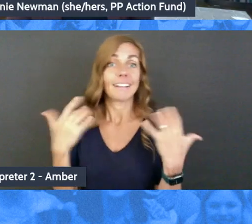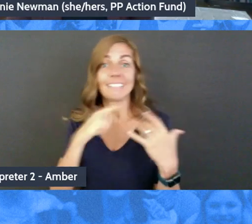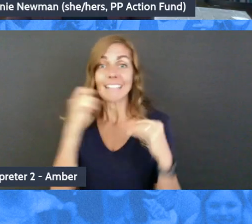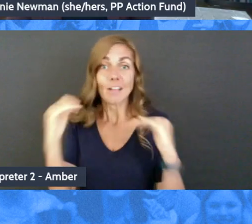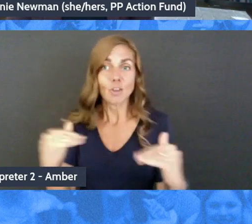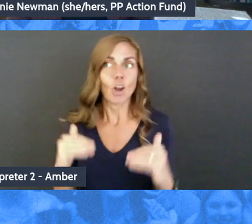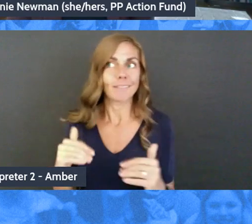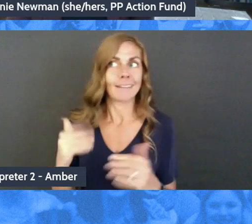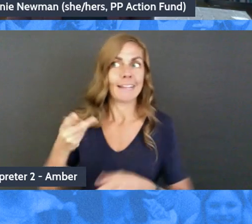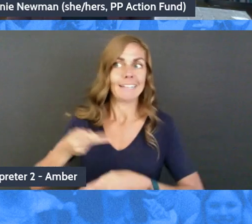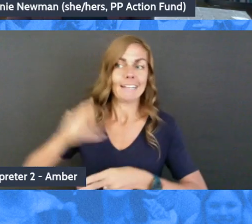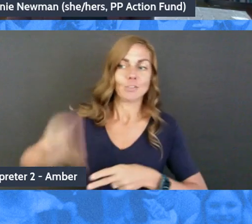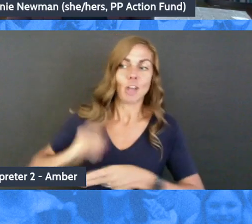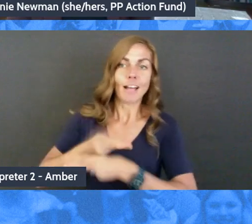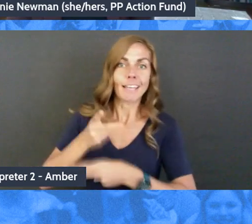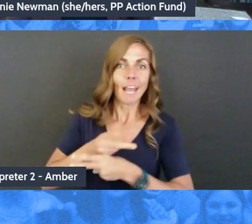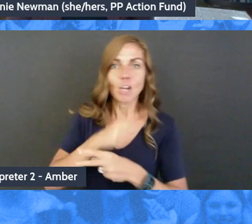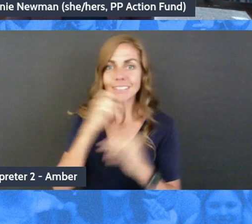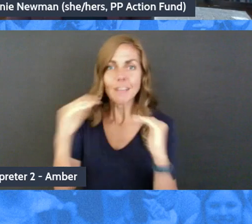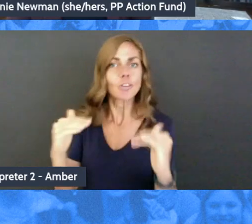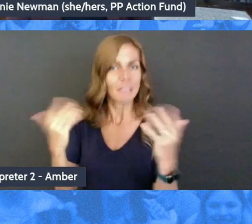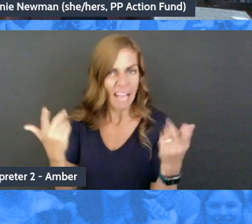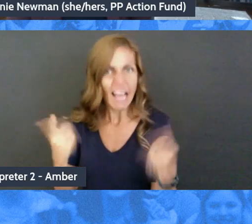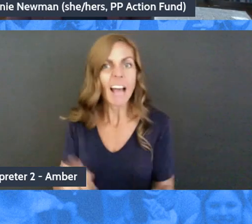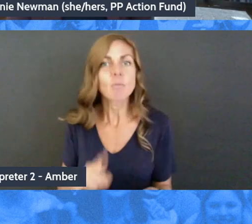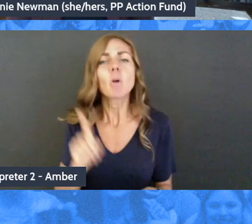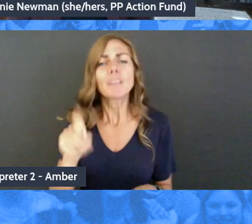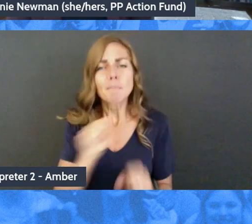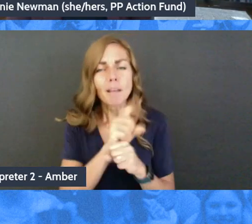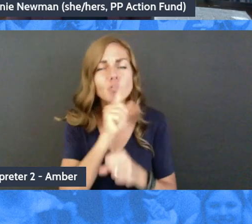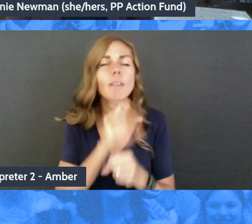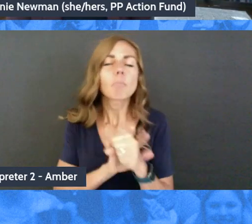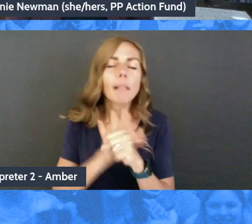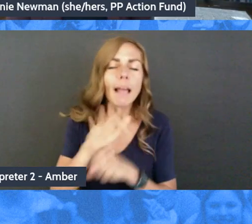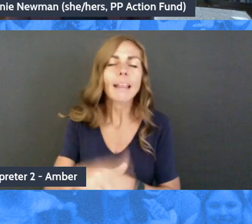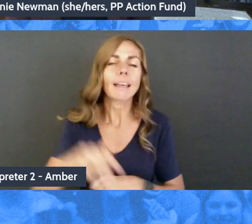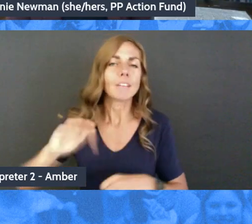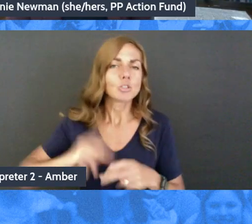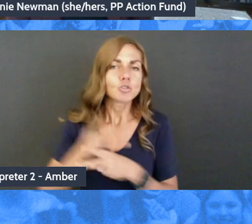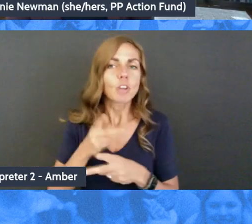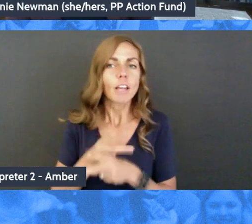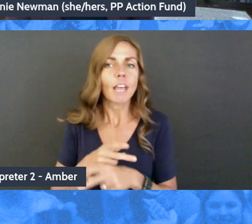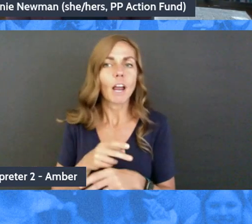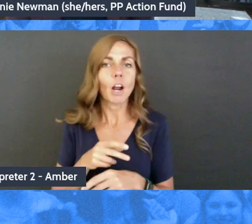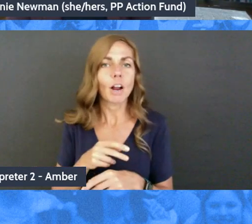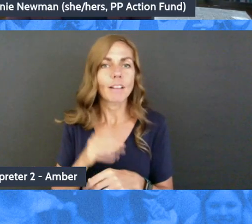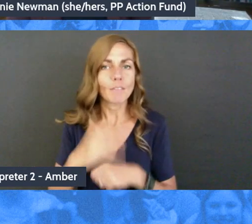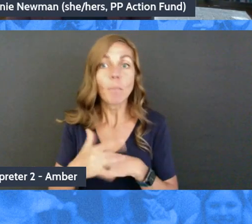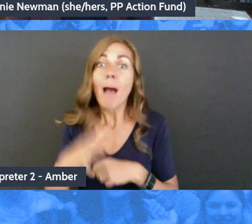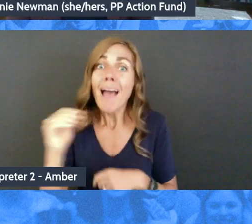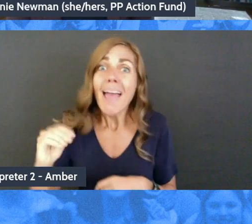So we need to make sure that there's an abundance of child care that's available. And child care workers need to earn a living wage.